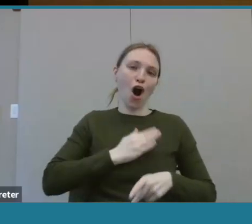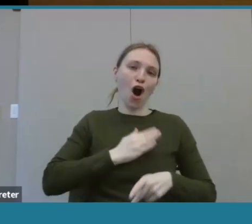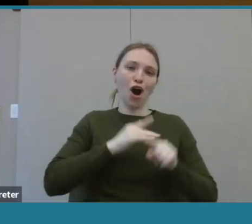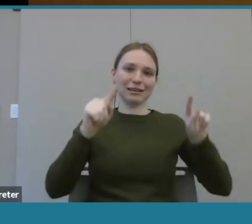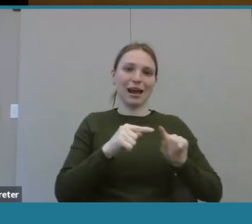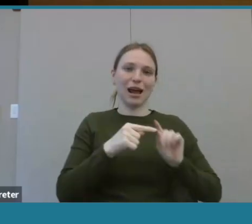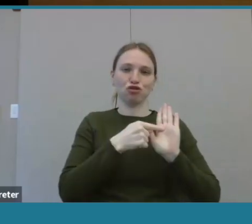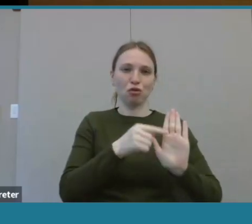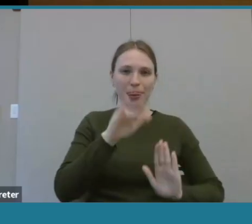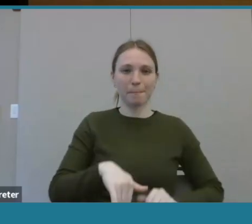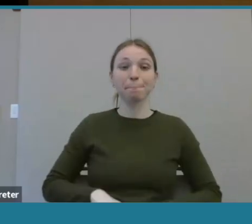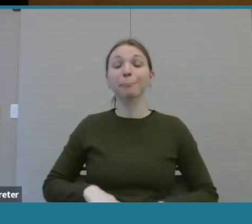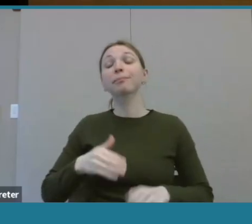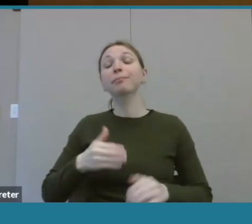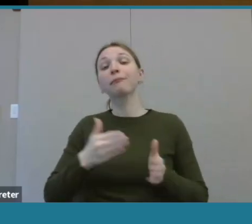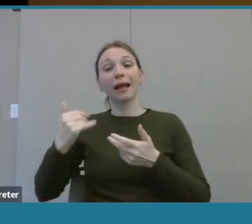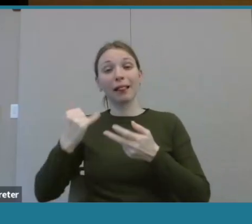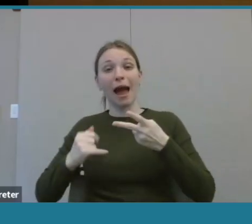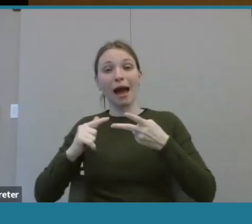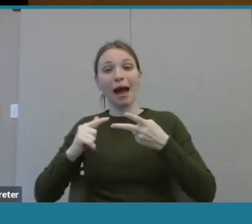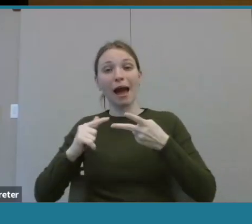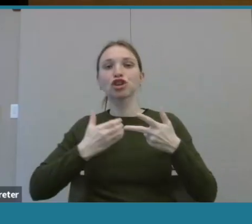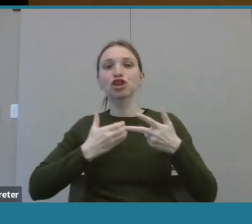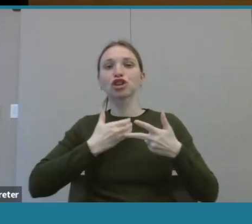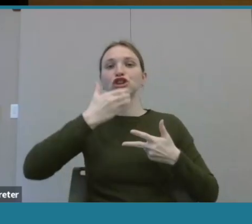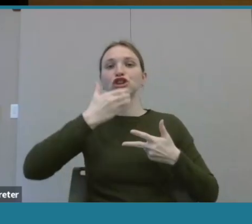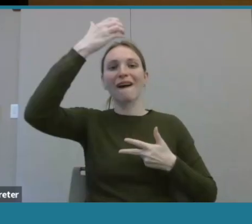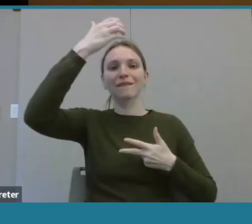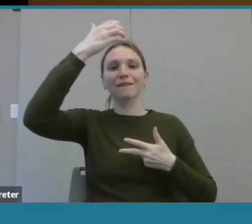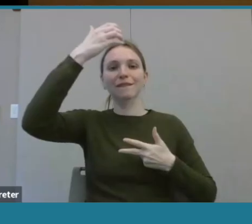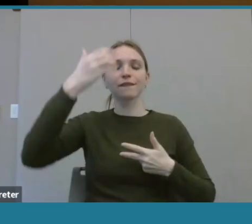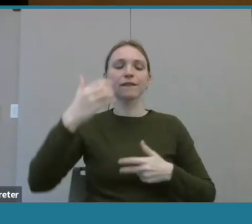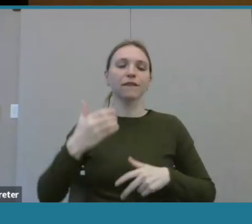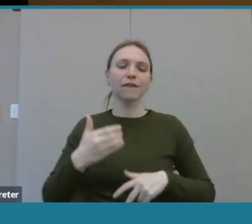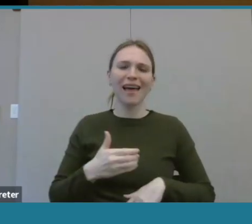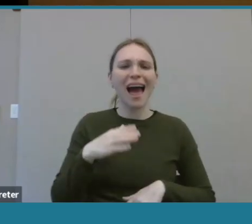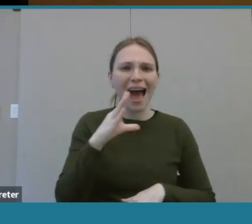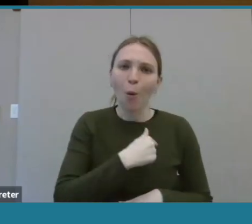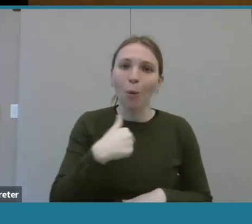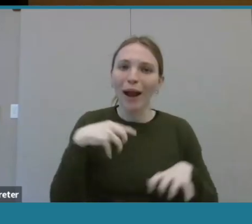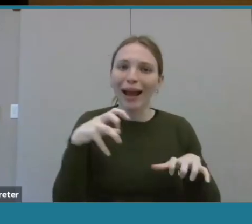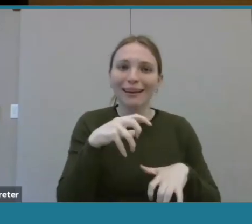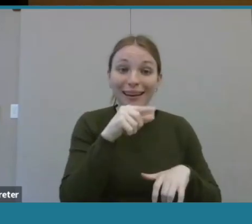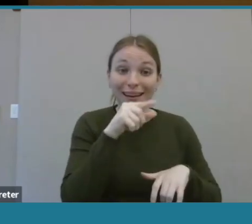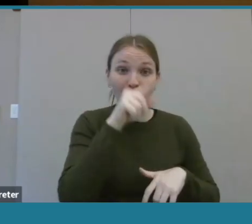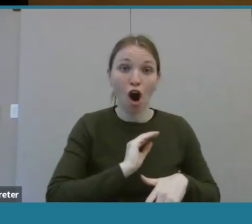And then with giraffes, which is our— this is the order the signs were developed into. We didn't do them simultaneously. We kind of did them one at a time.